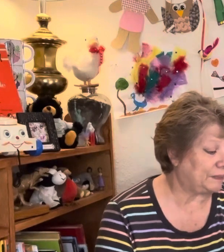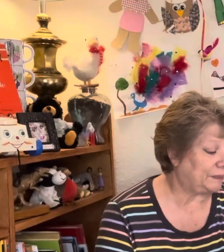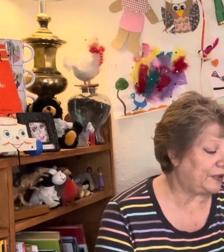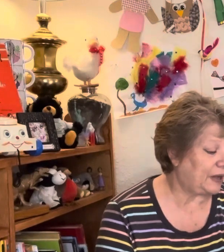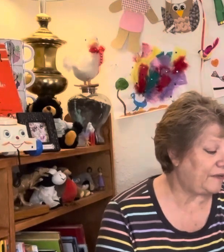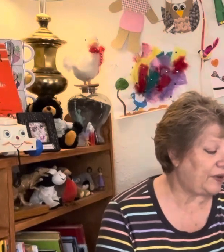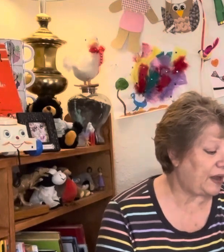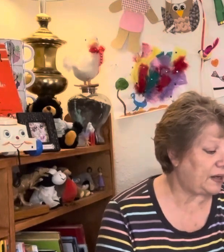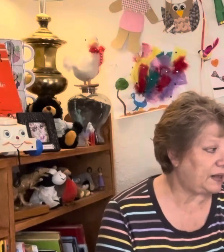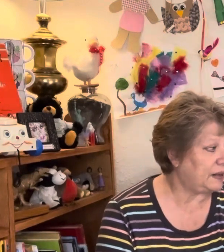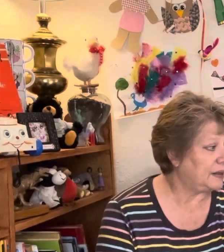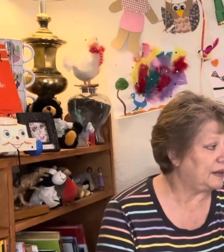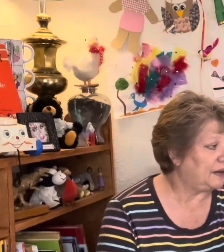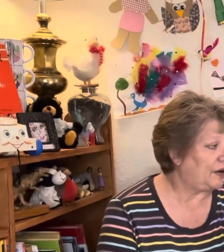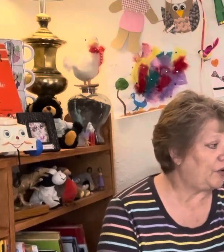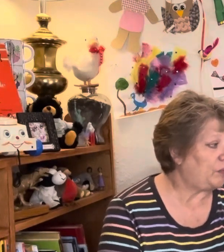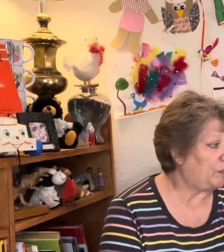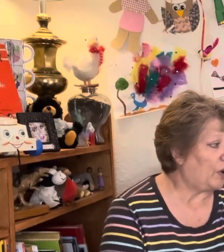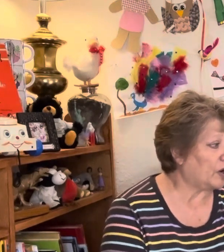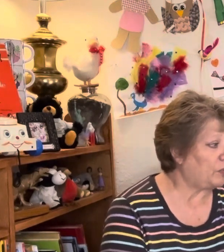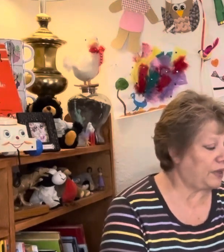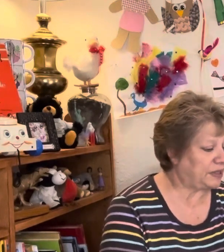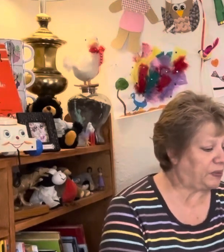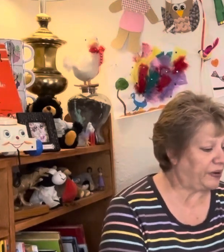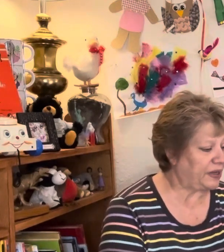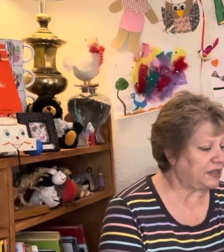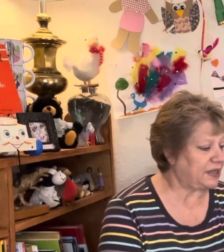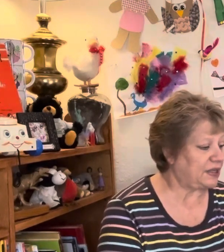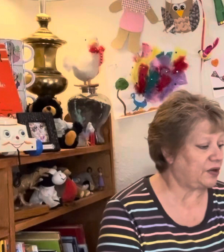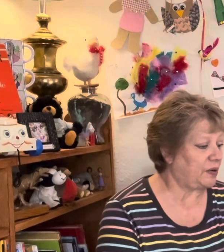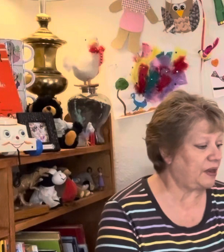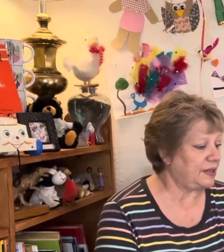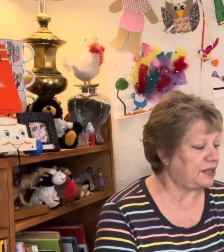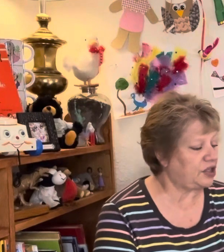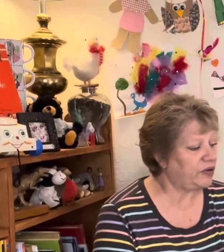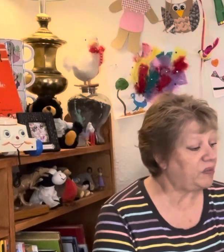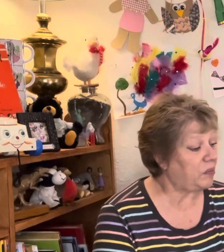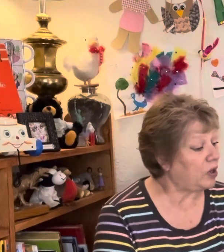Have you had any remarkable experiences or things that you remember?